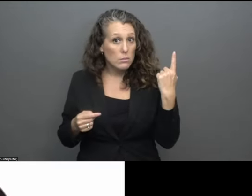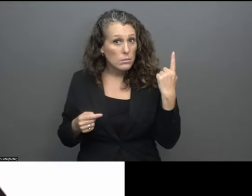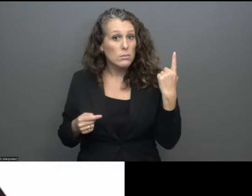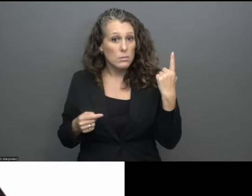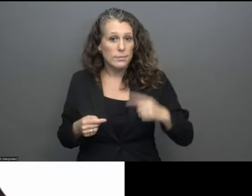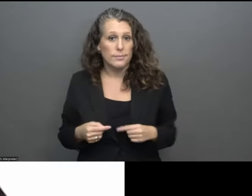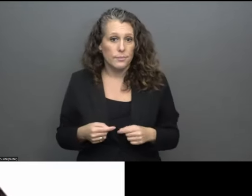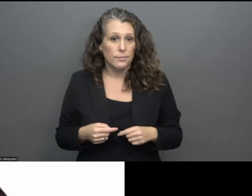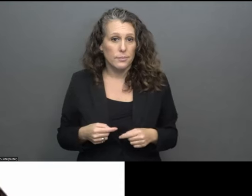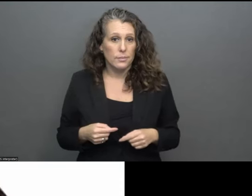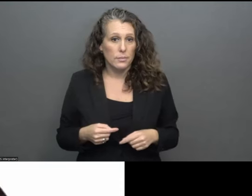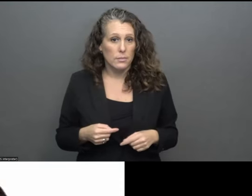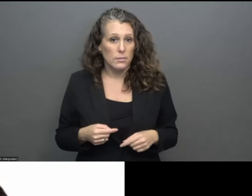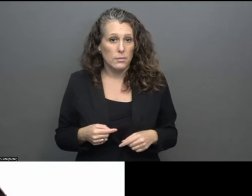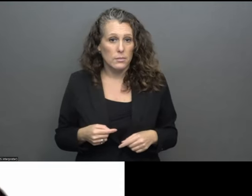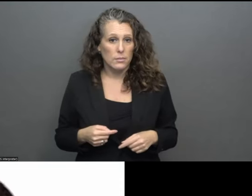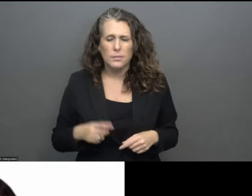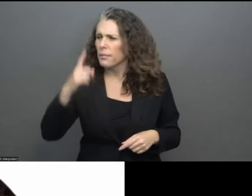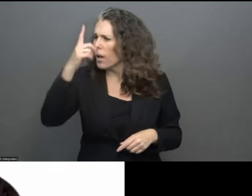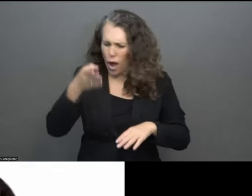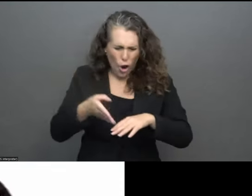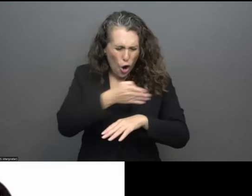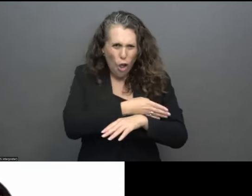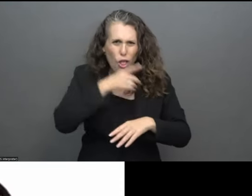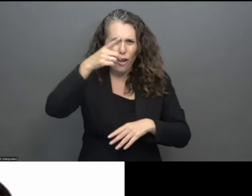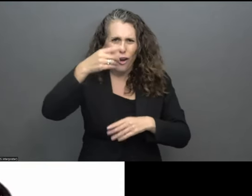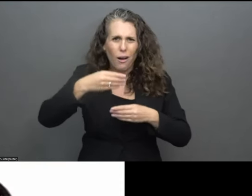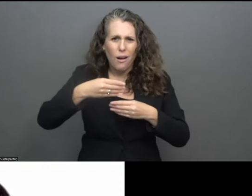across as well as on one of our panel discussions internally at a group level is that